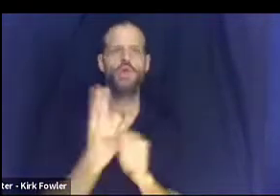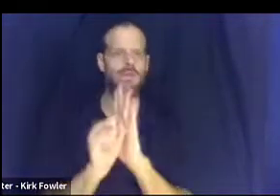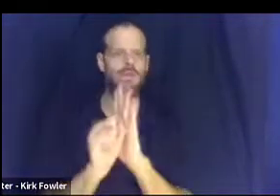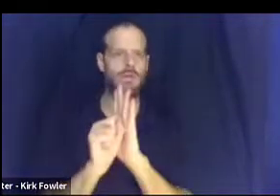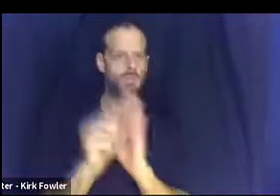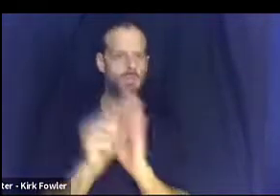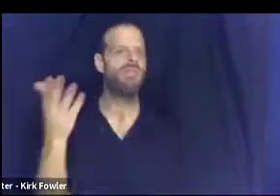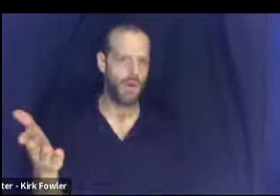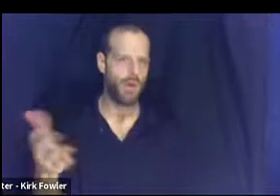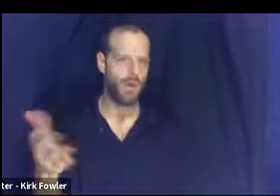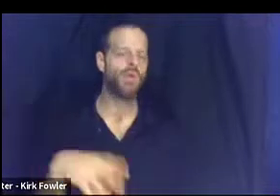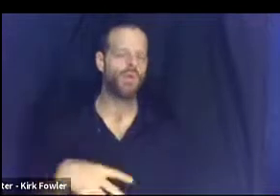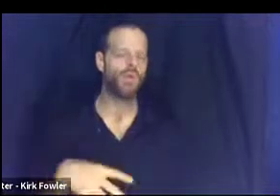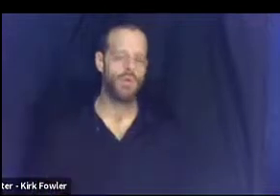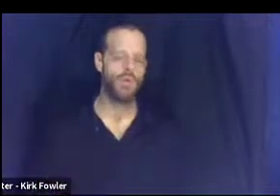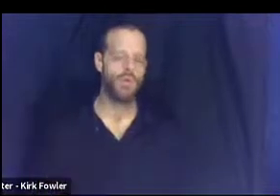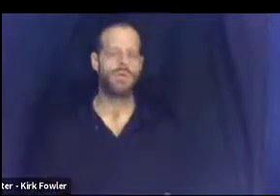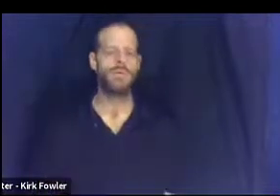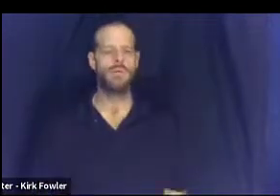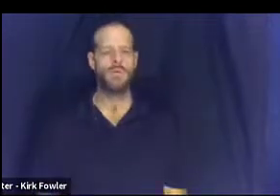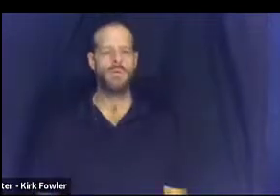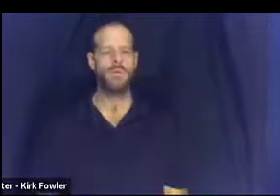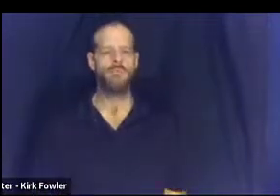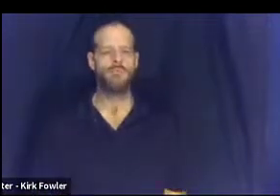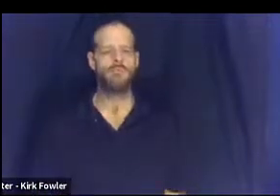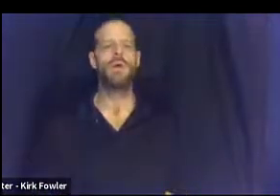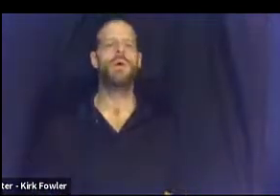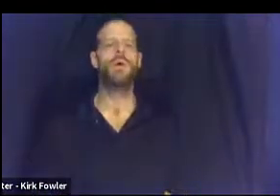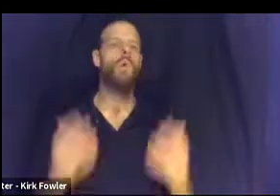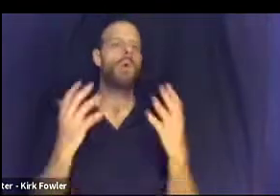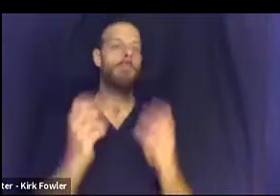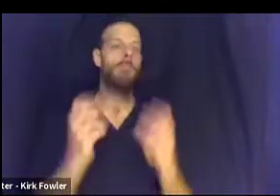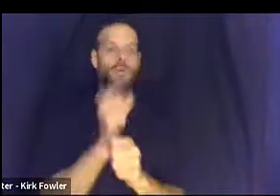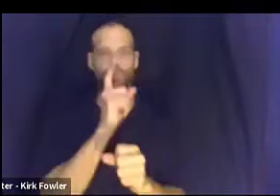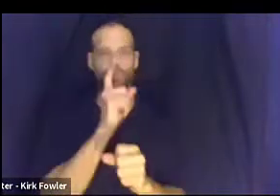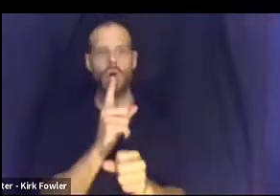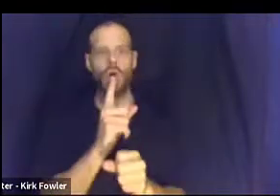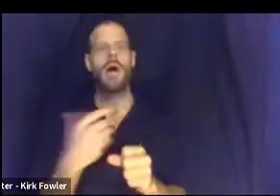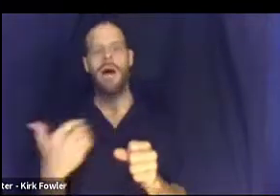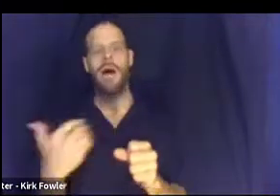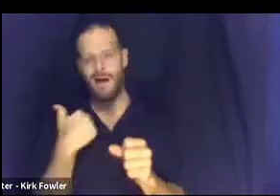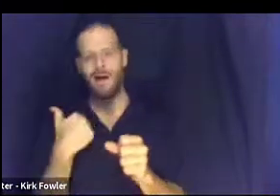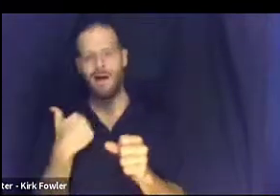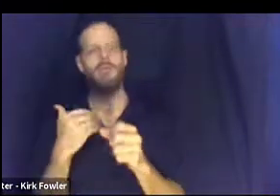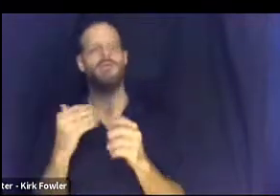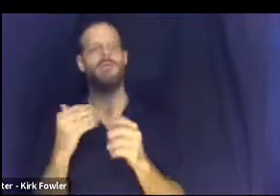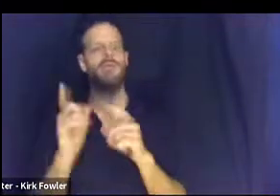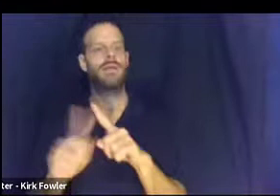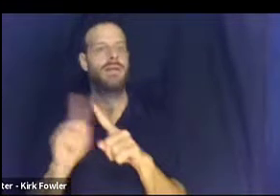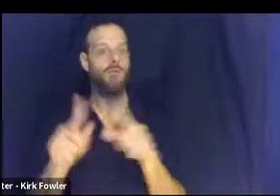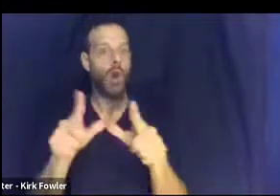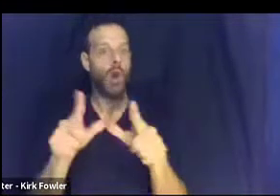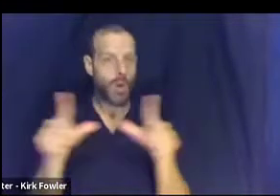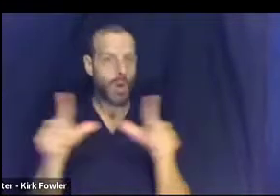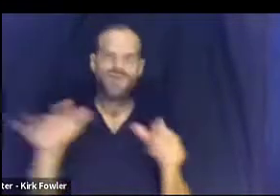And so, we made sure that all of the different classrooms, all the different locations around the school had the labels.